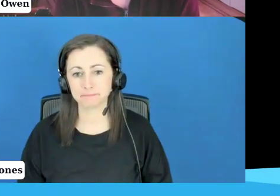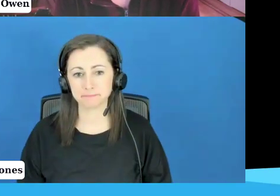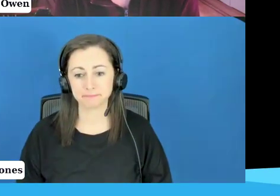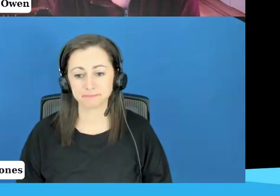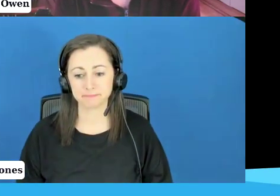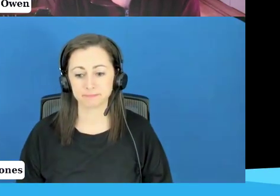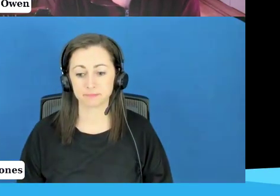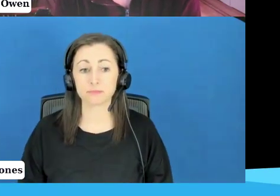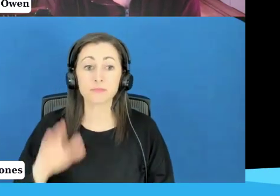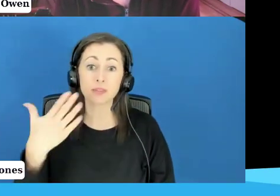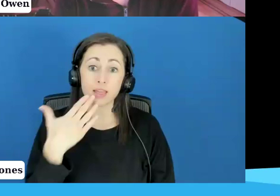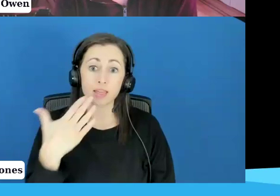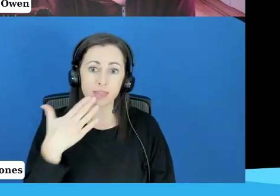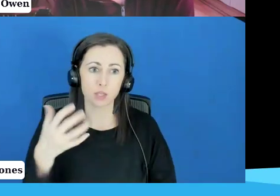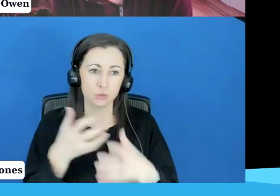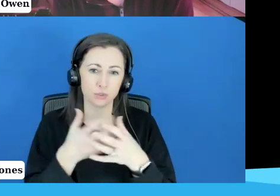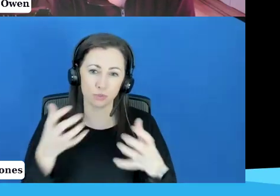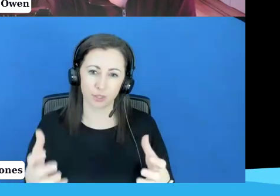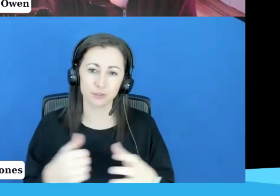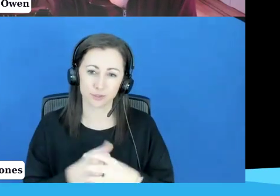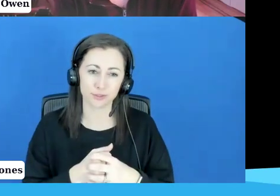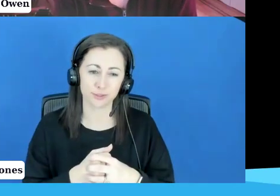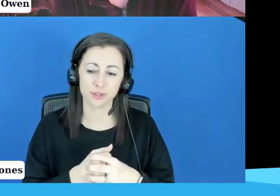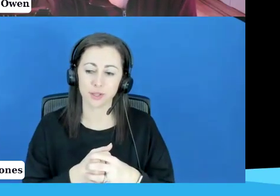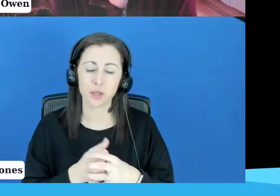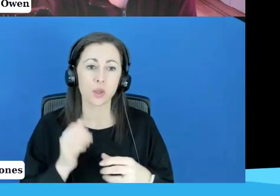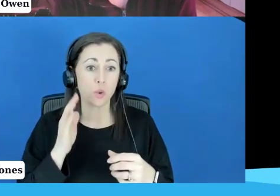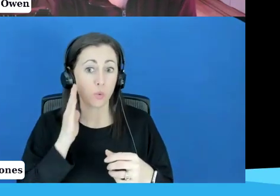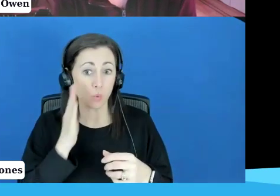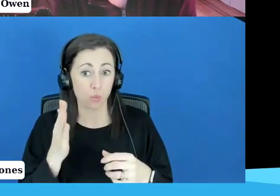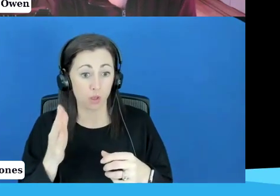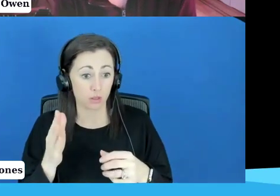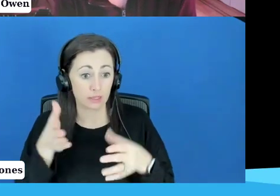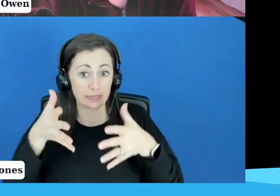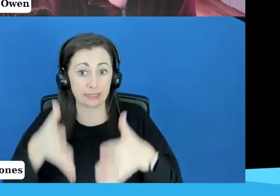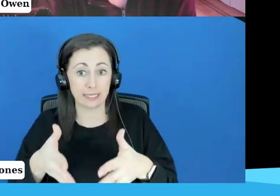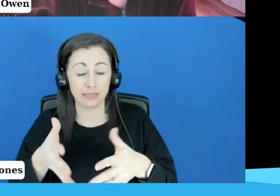Alright, thank you both so much. We're going to reserve five or so minutes at the end